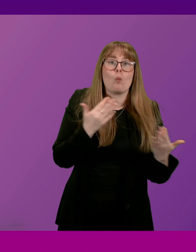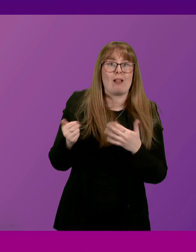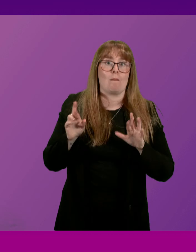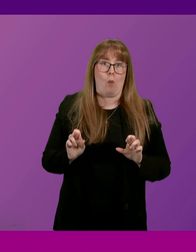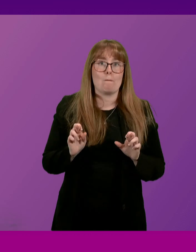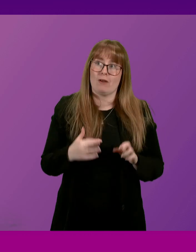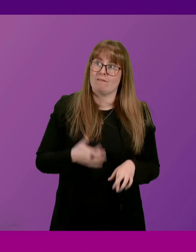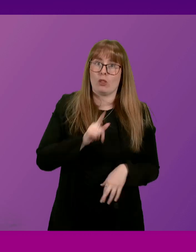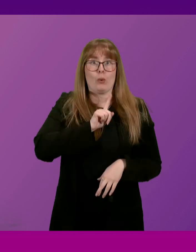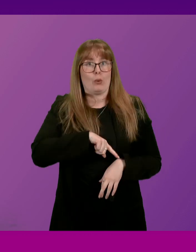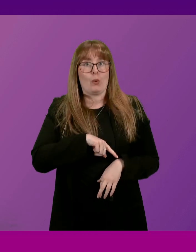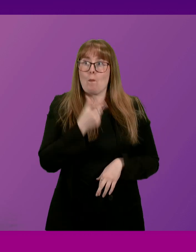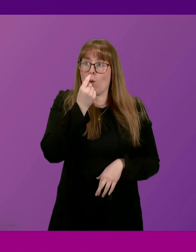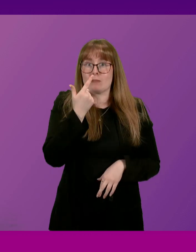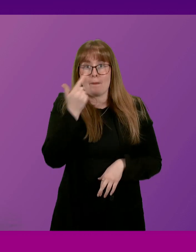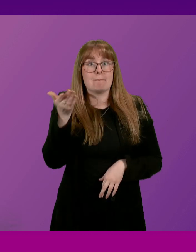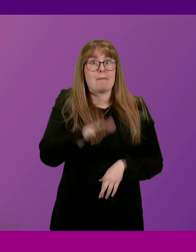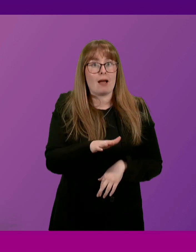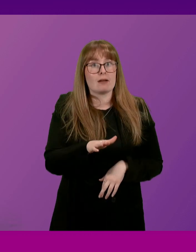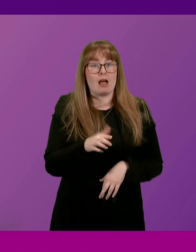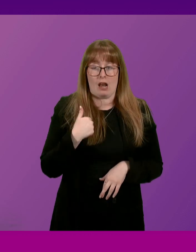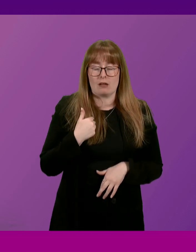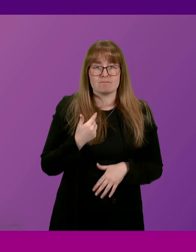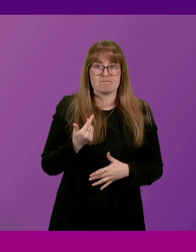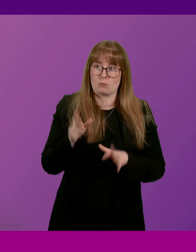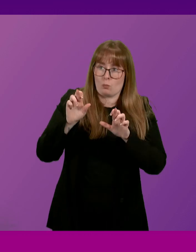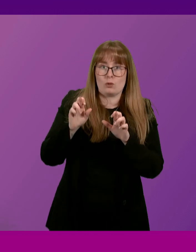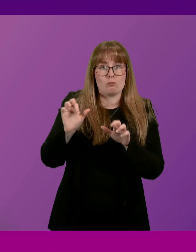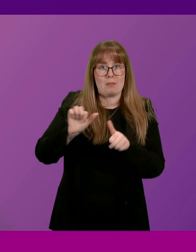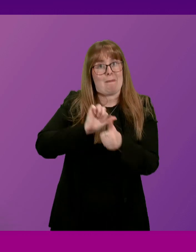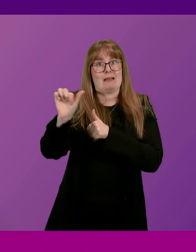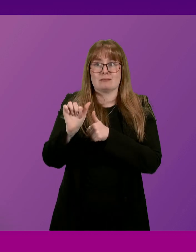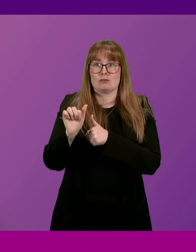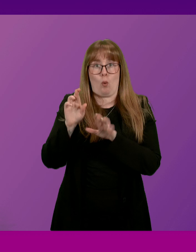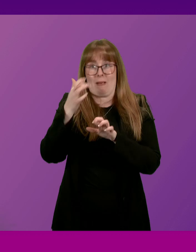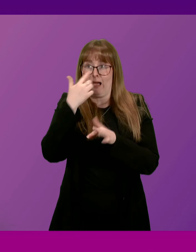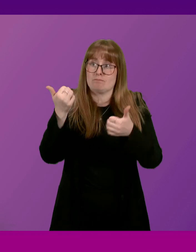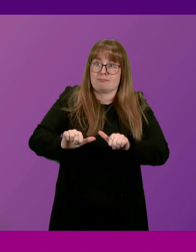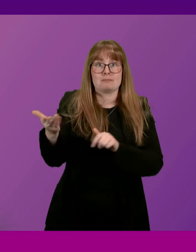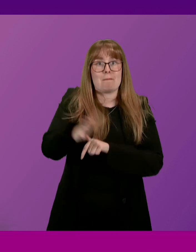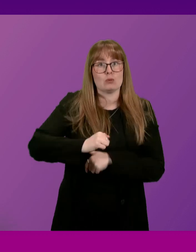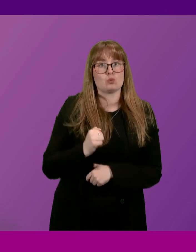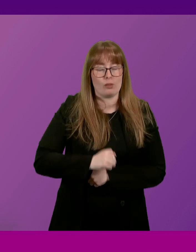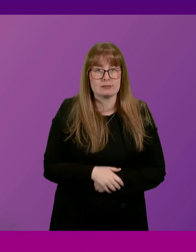the family. I send them my warmest wishes in the hope that that can be sustained.